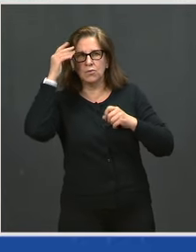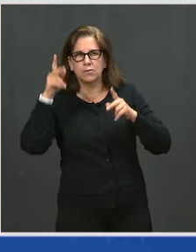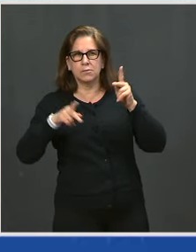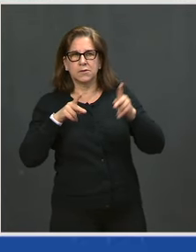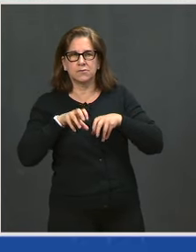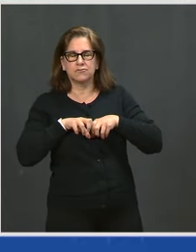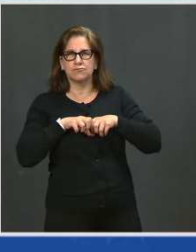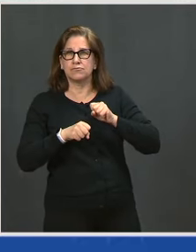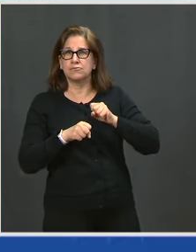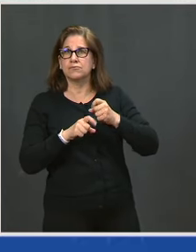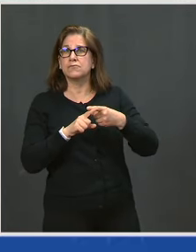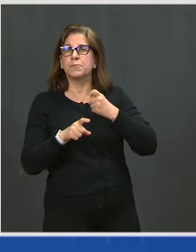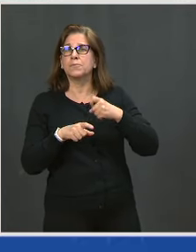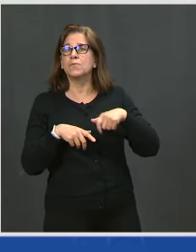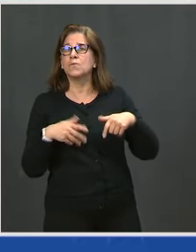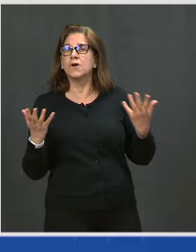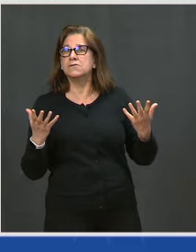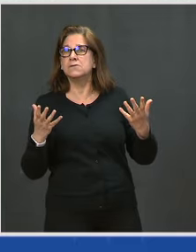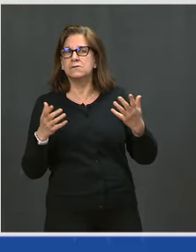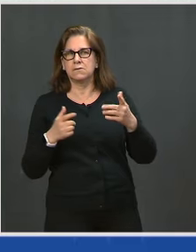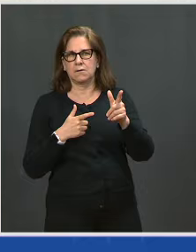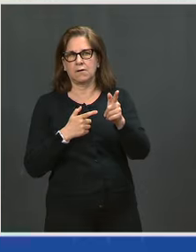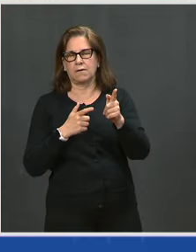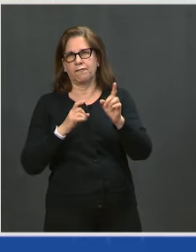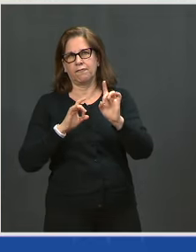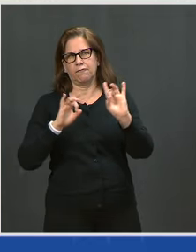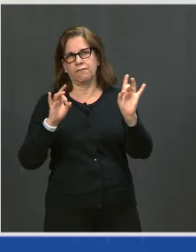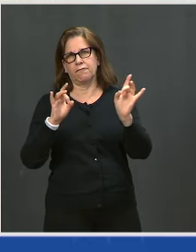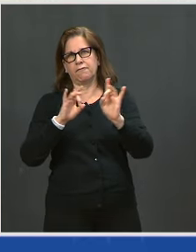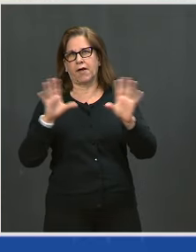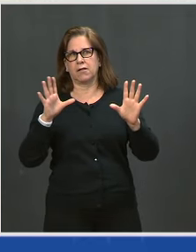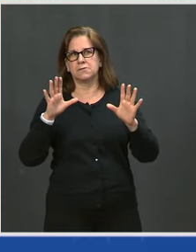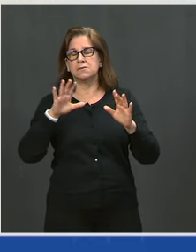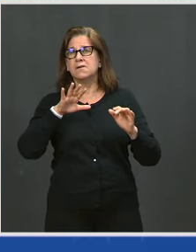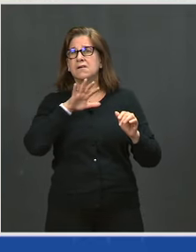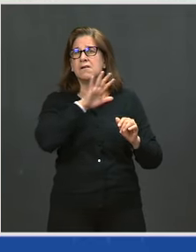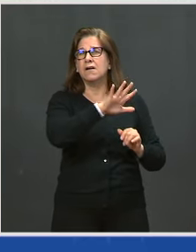It is for them, for all of us that he will never,